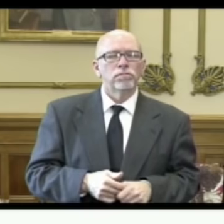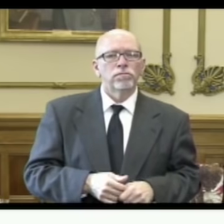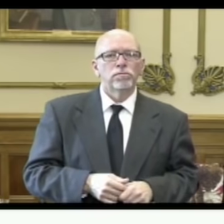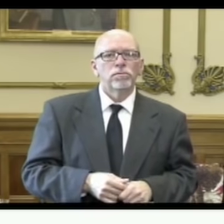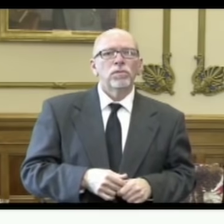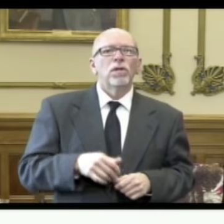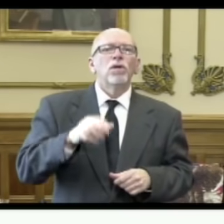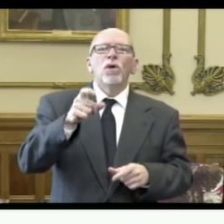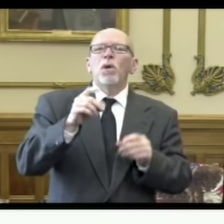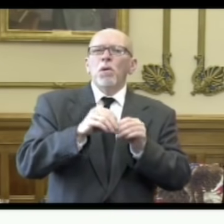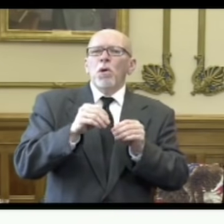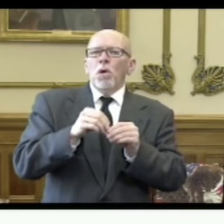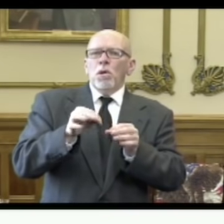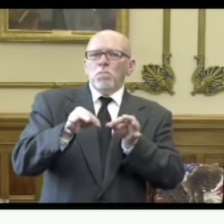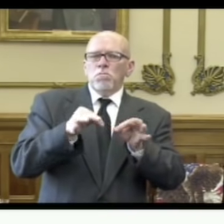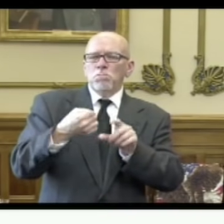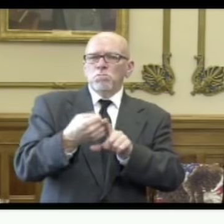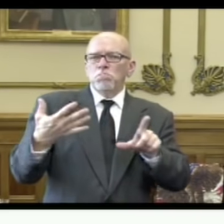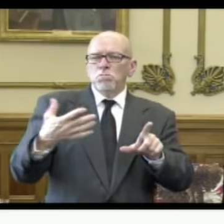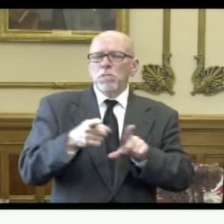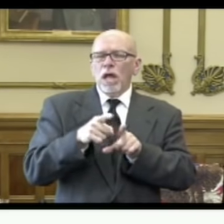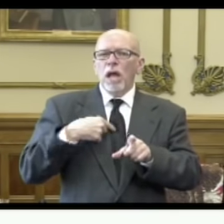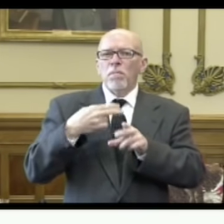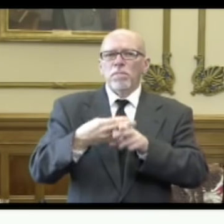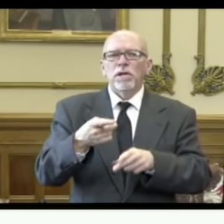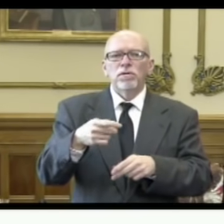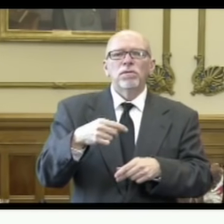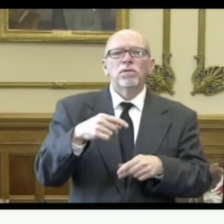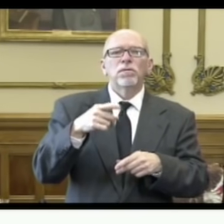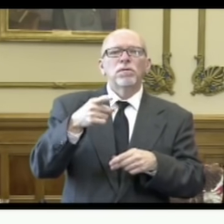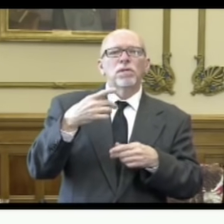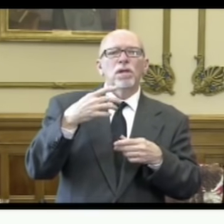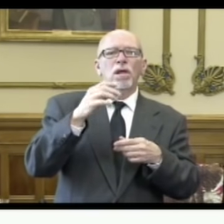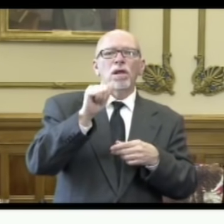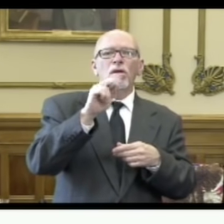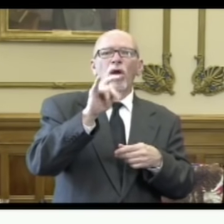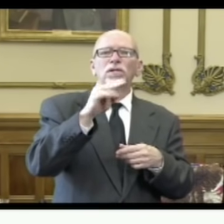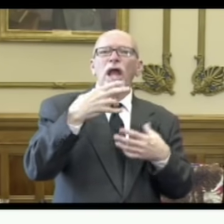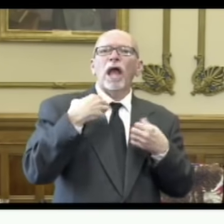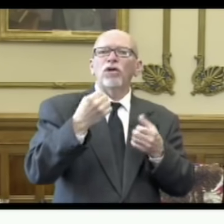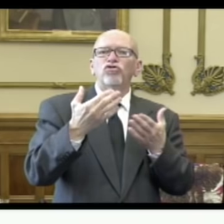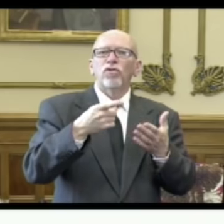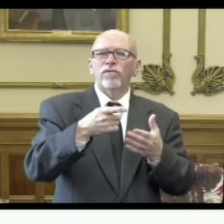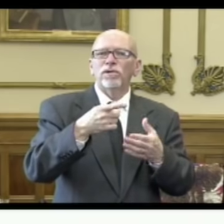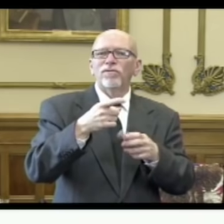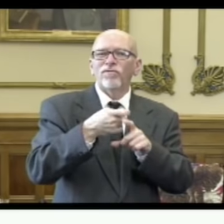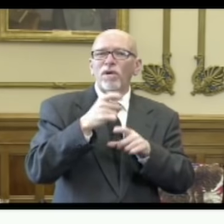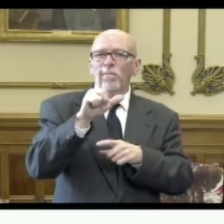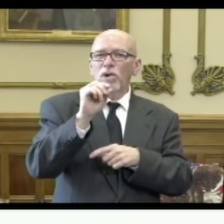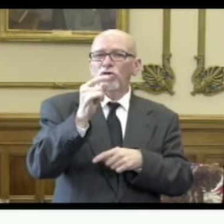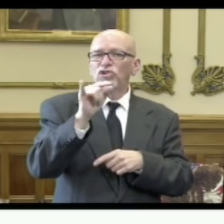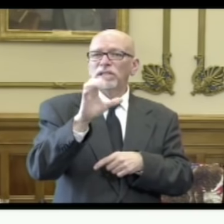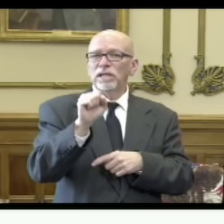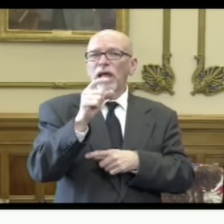ON TARGETED TESTING OF HIGH-RISK POPULATIONS. SO THAT